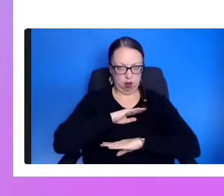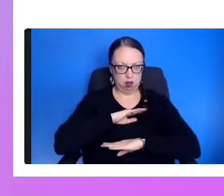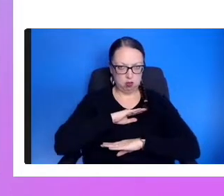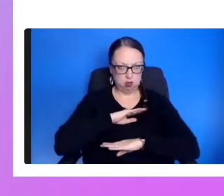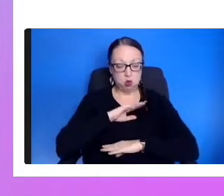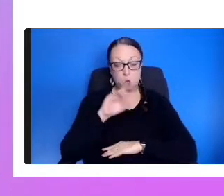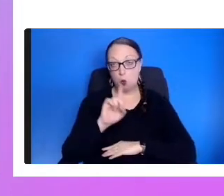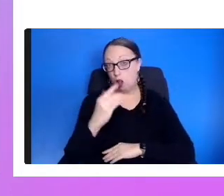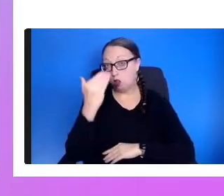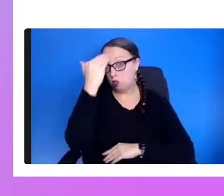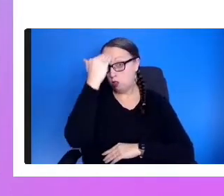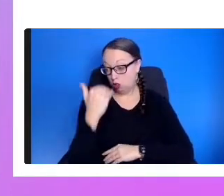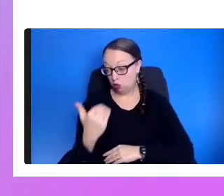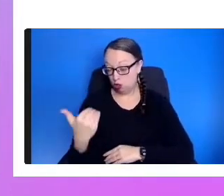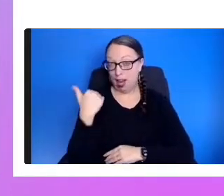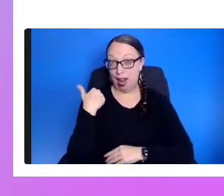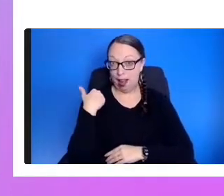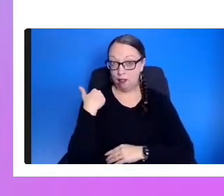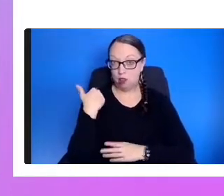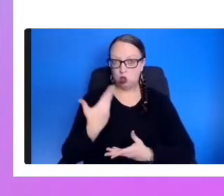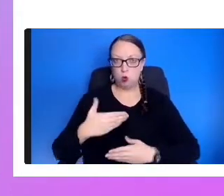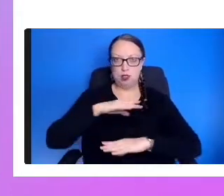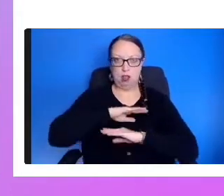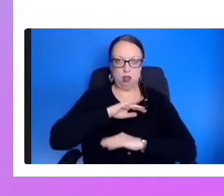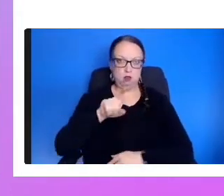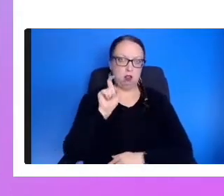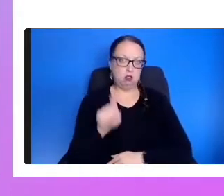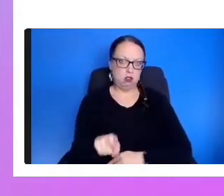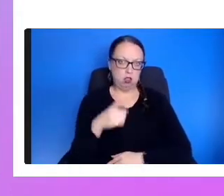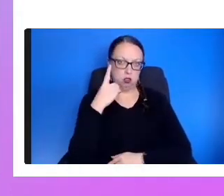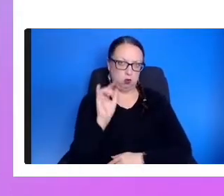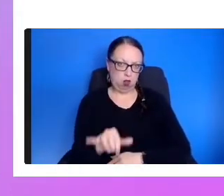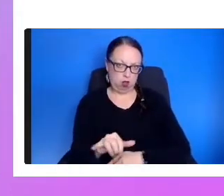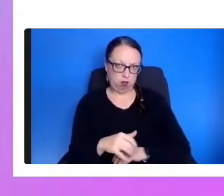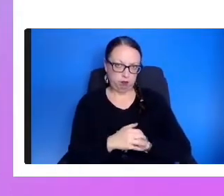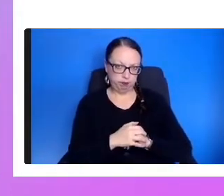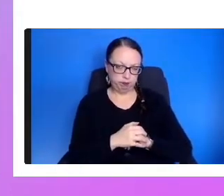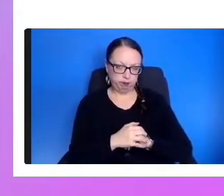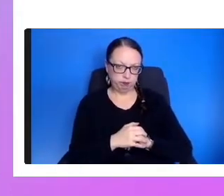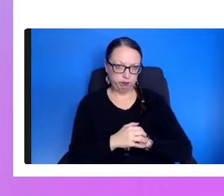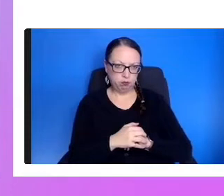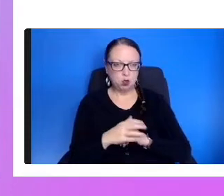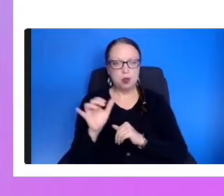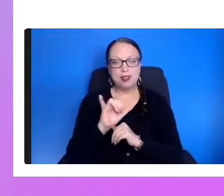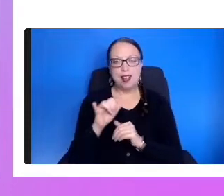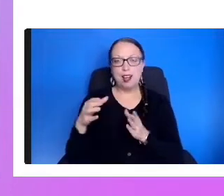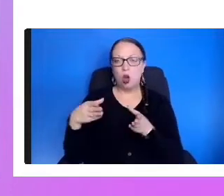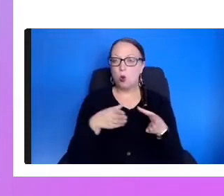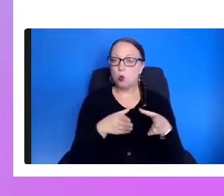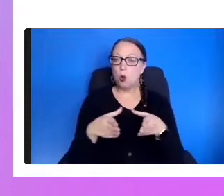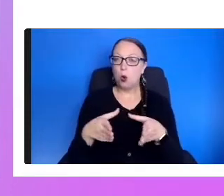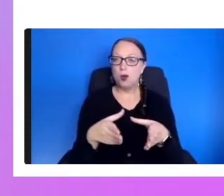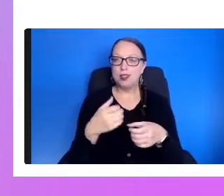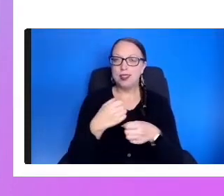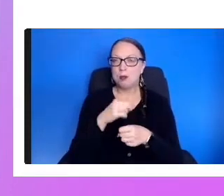ensuring that you fulfill the needs of that. Using an analogy of the road it's a bit like making sure you don't break the rules of the road